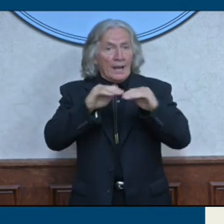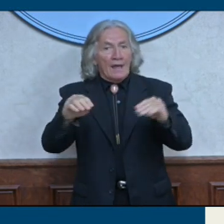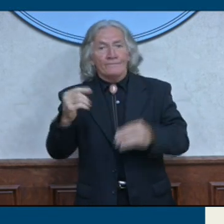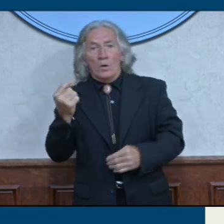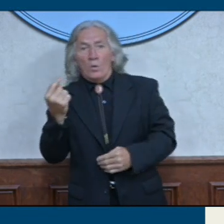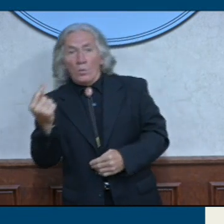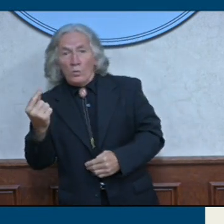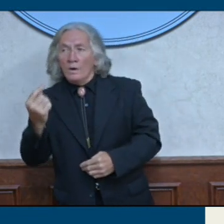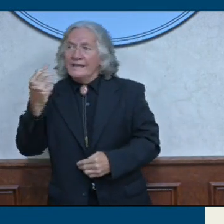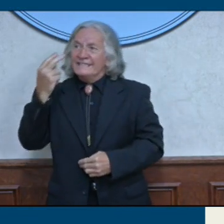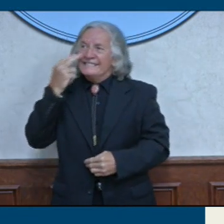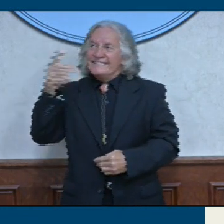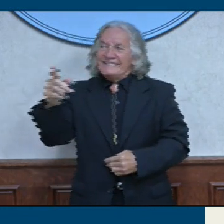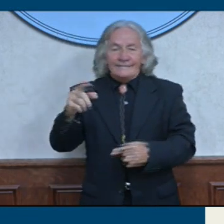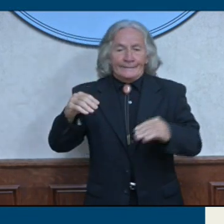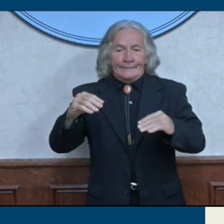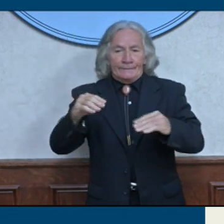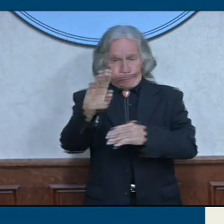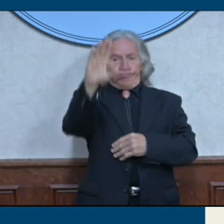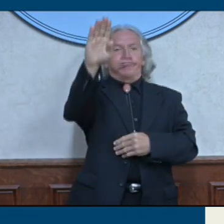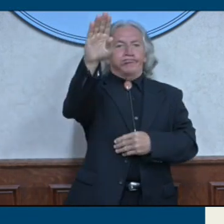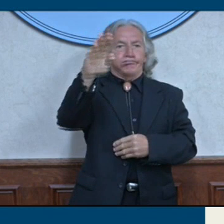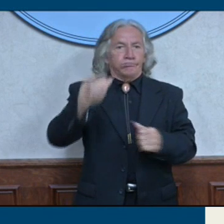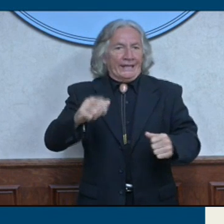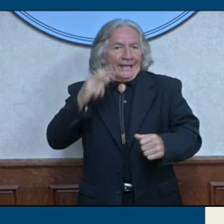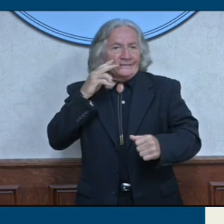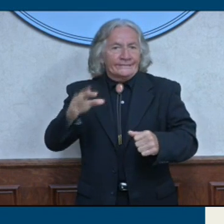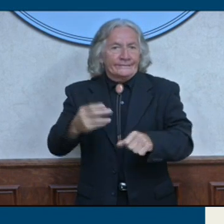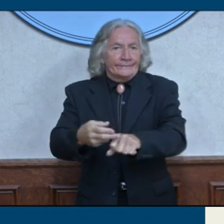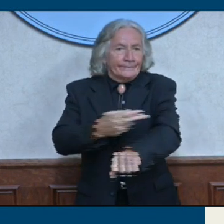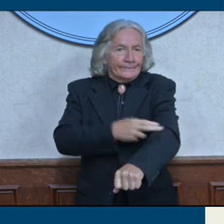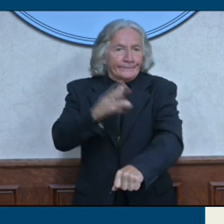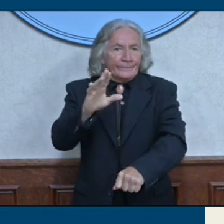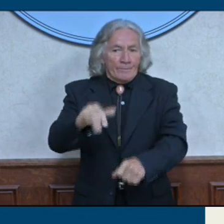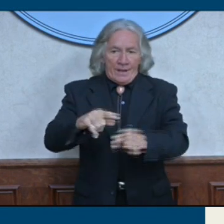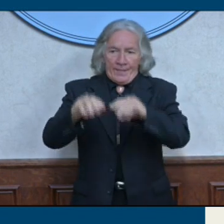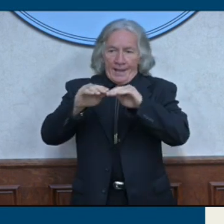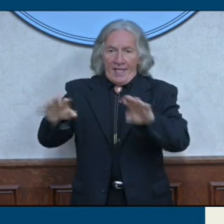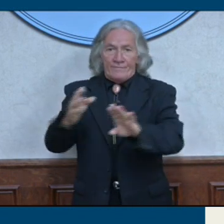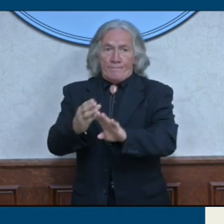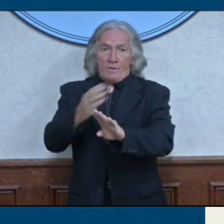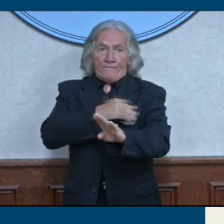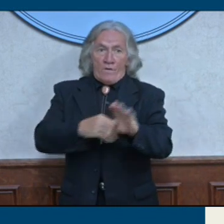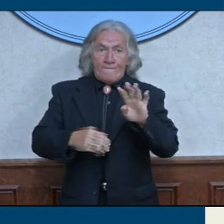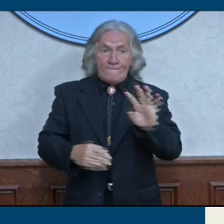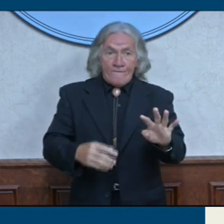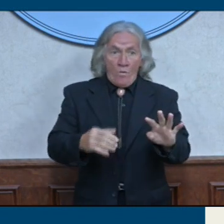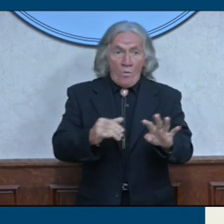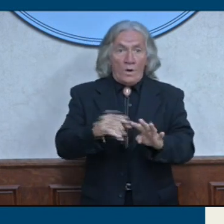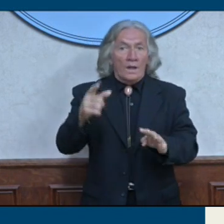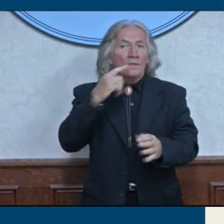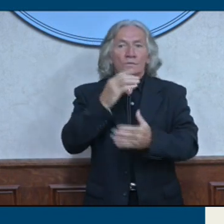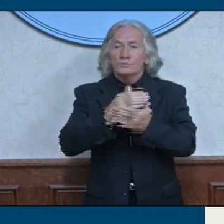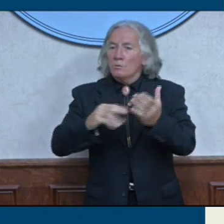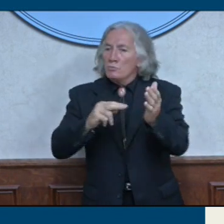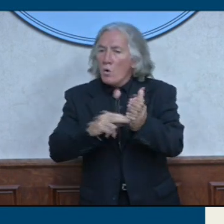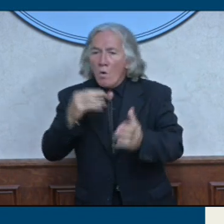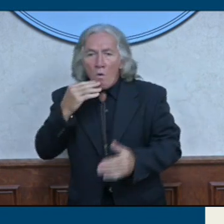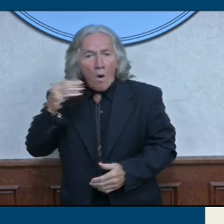THESE UP INTO 5 DIFFERENT LEVELS AND REALLY SPEAK JUST A VERY QUICKLY HERE TO LEVEL 2 AND LEVEL ONE SO YOU CAN SEE A SURGE INTO AN ADJACENT